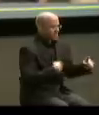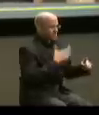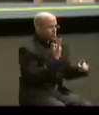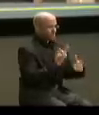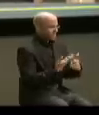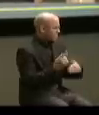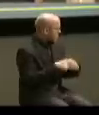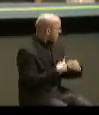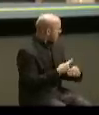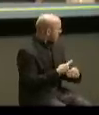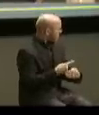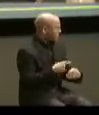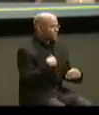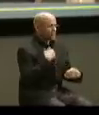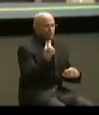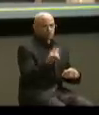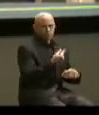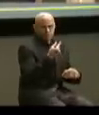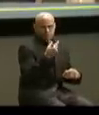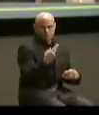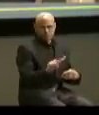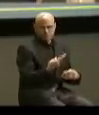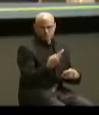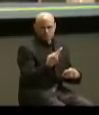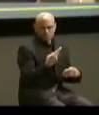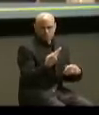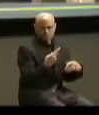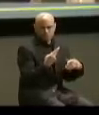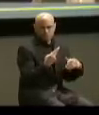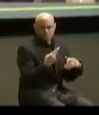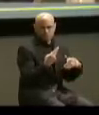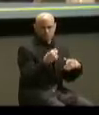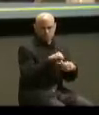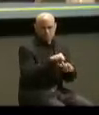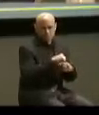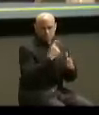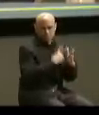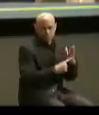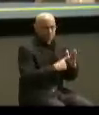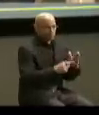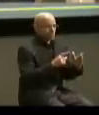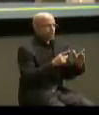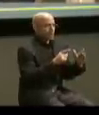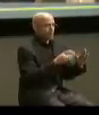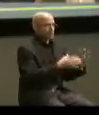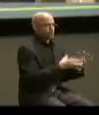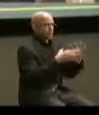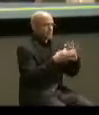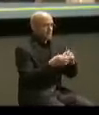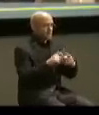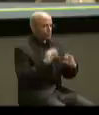I CAN MENTION ONE THING ABOUT OUR GREENHOUSE GAS INVENTORY AND